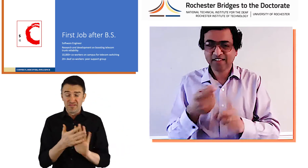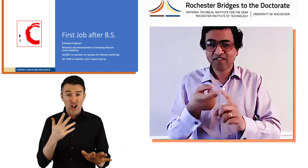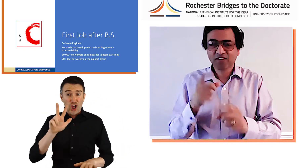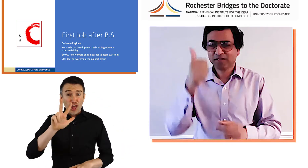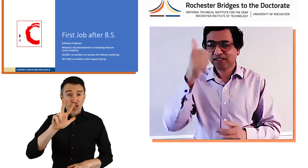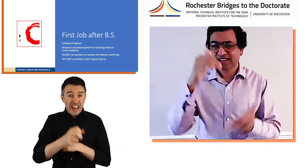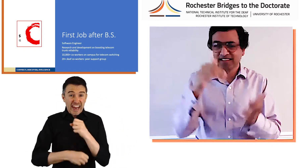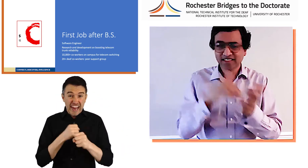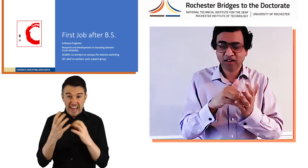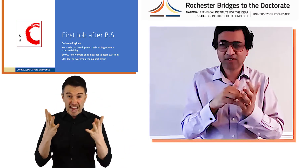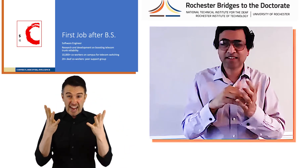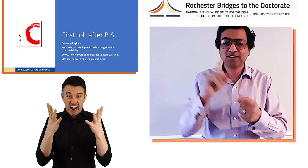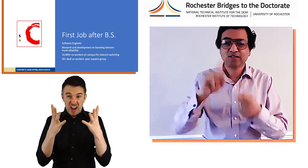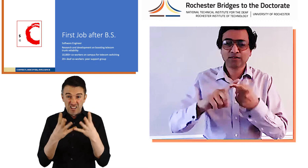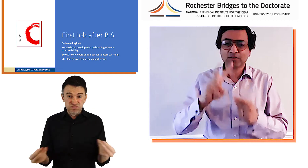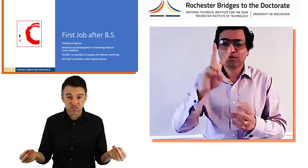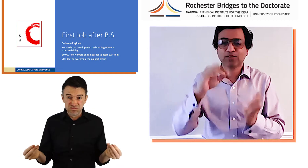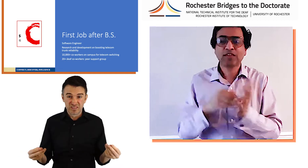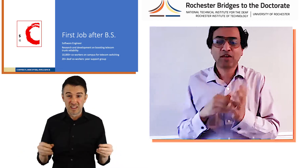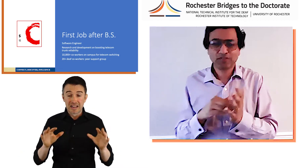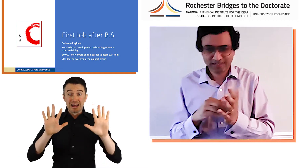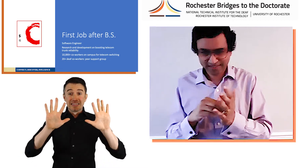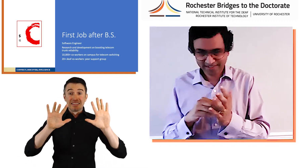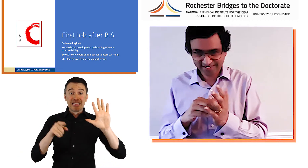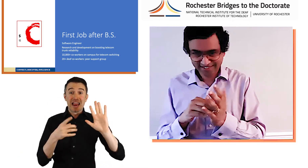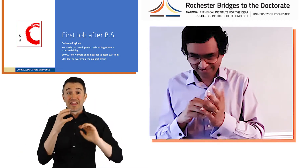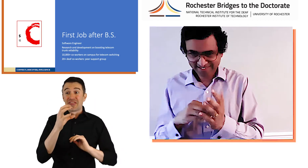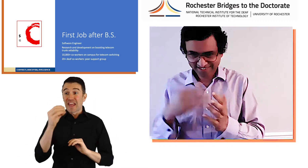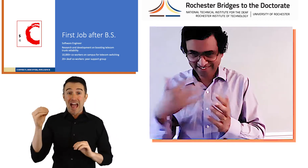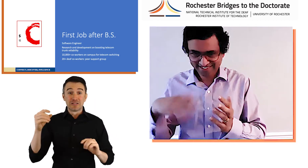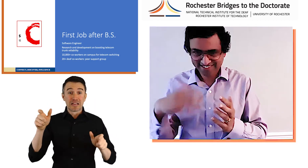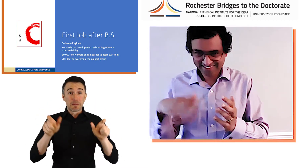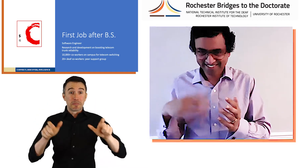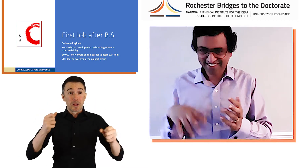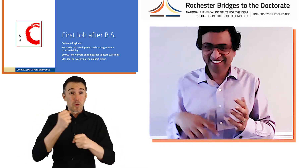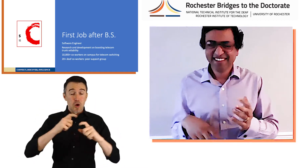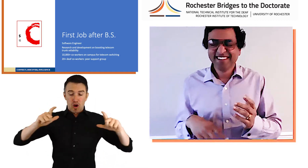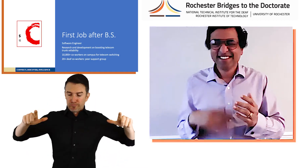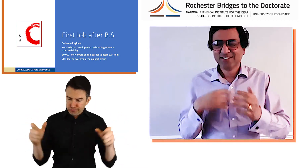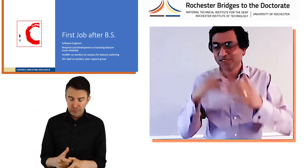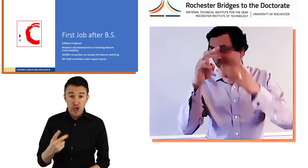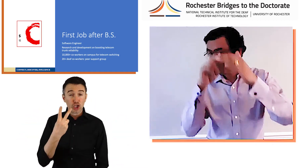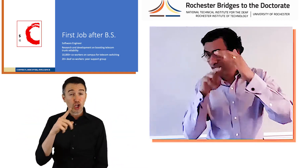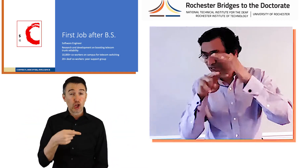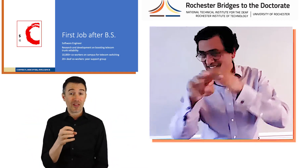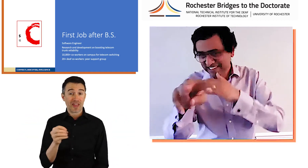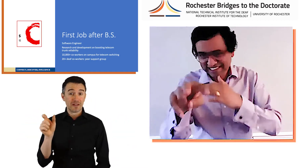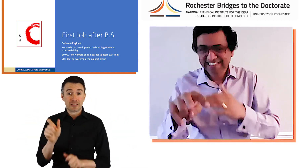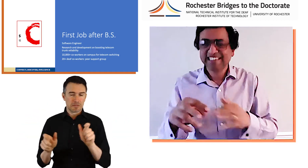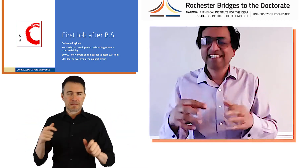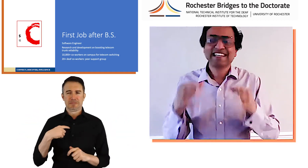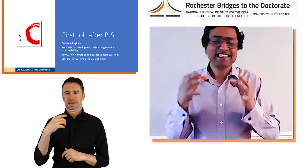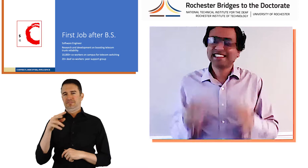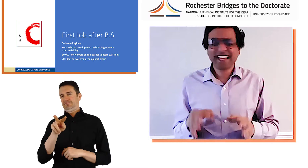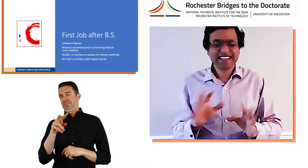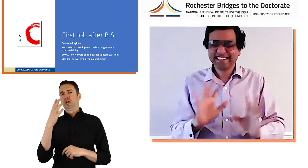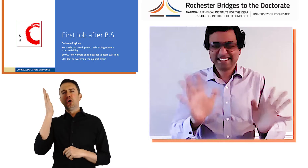and spread of wireless phones. They shut down around the year 2000. They went out of business. They did not forecast well